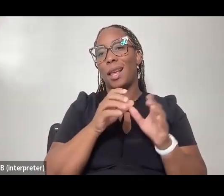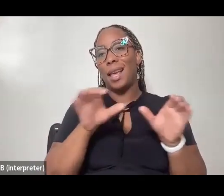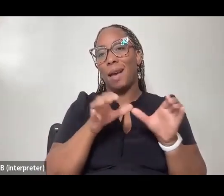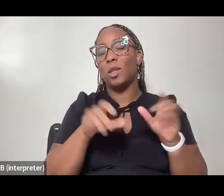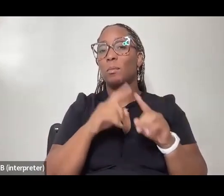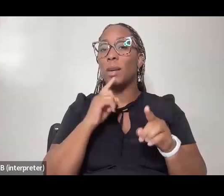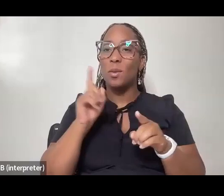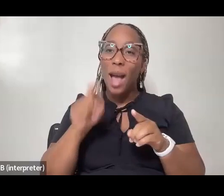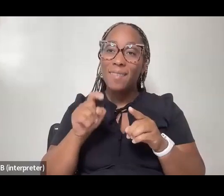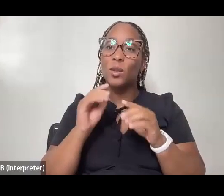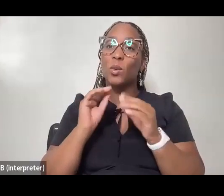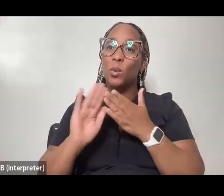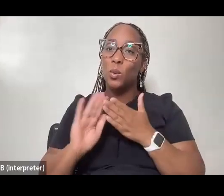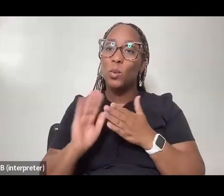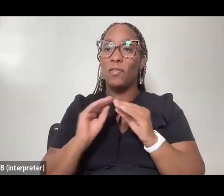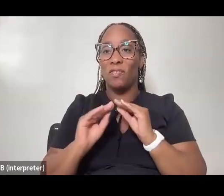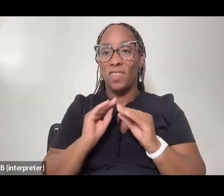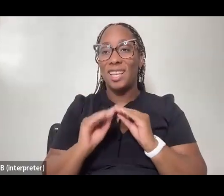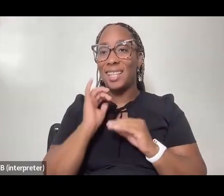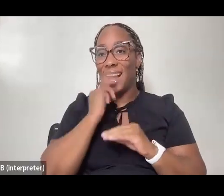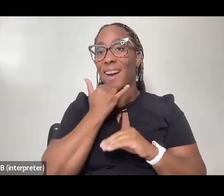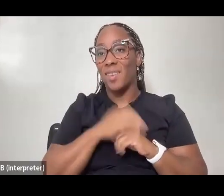to have to happy regardless. >> Cheryl: Yeah.